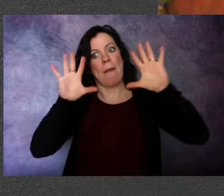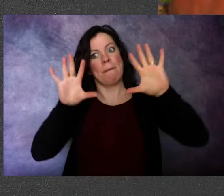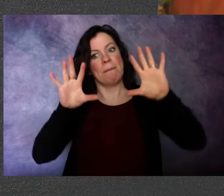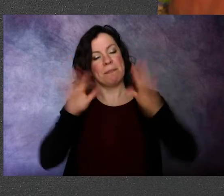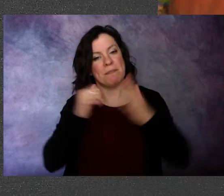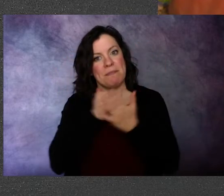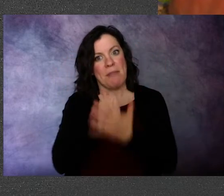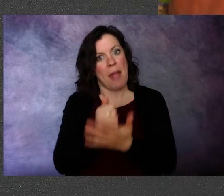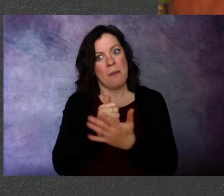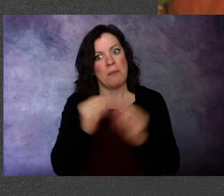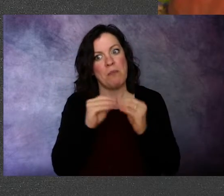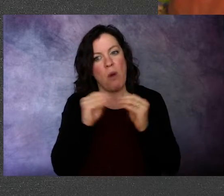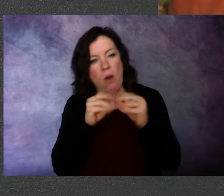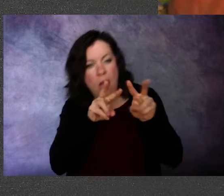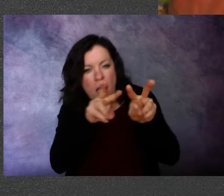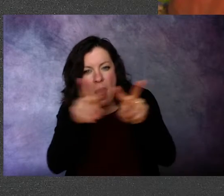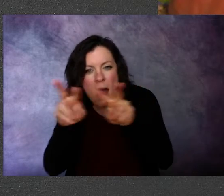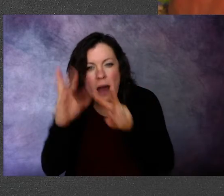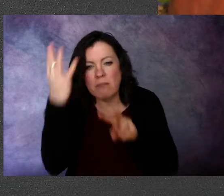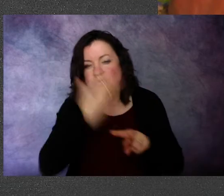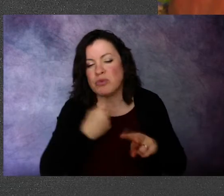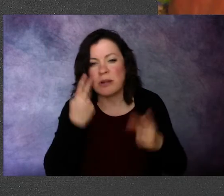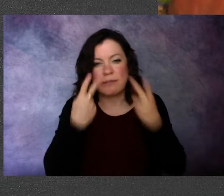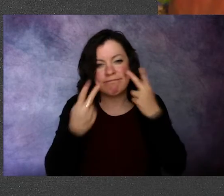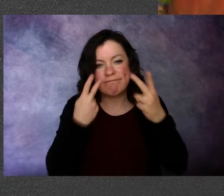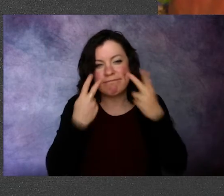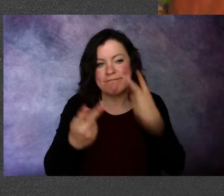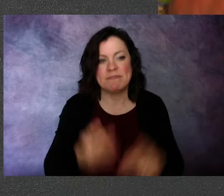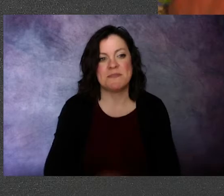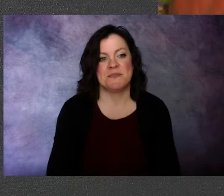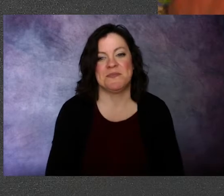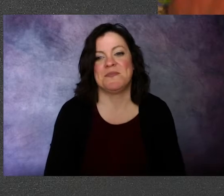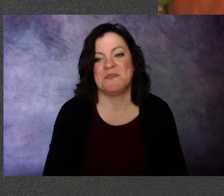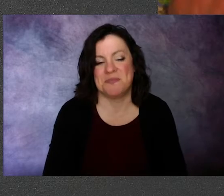a little bit, my coloring. Got to run right along next to